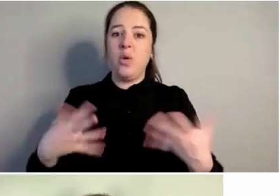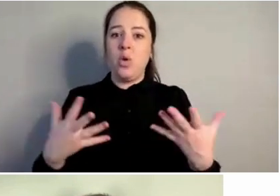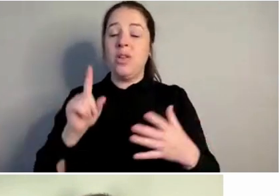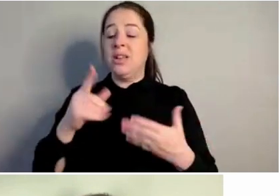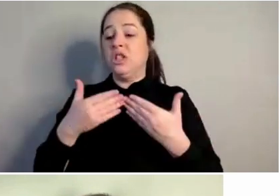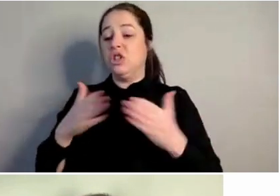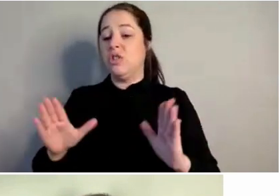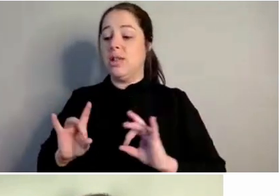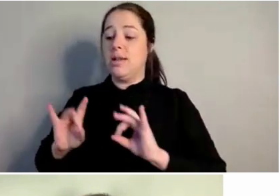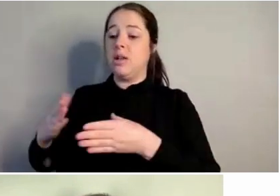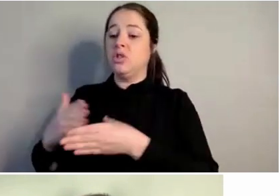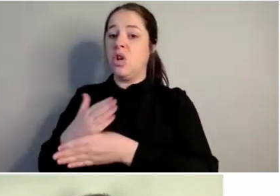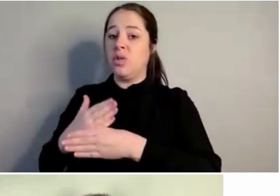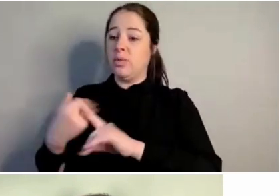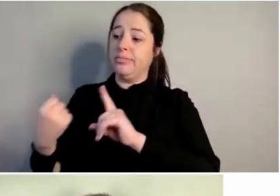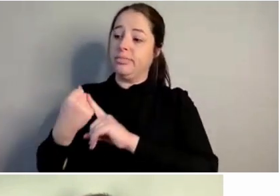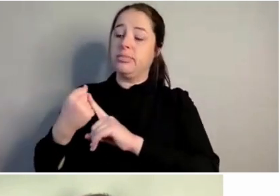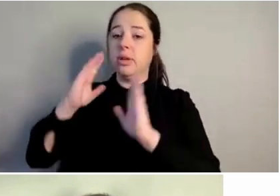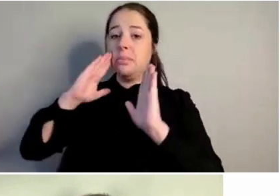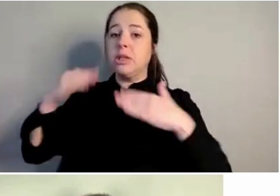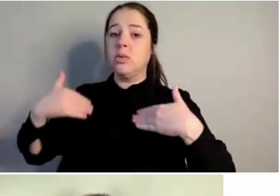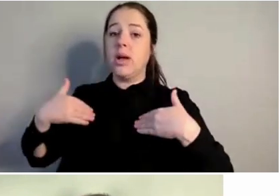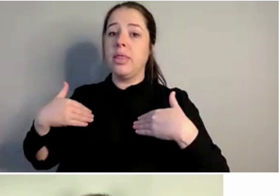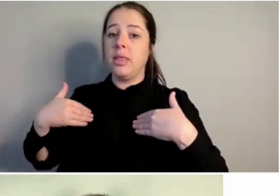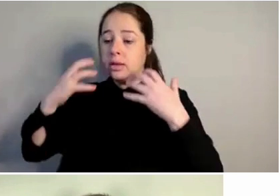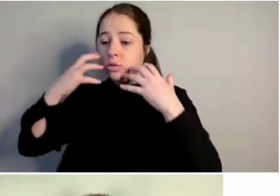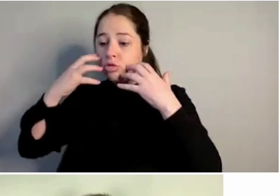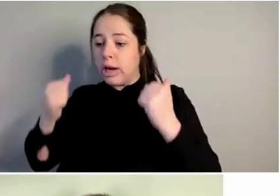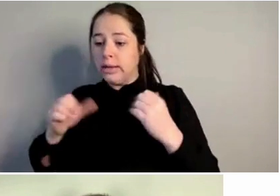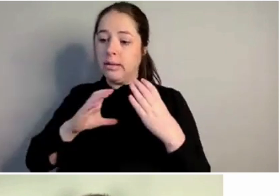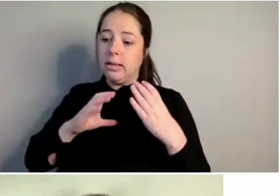where many mental stresses or mental health issues